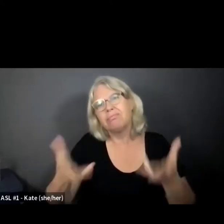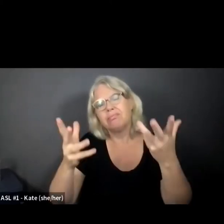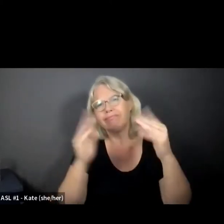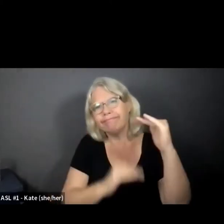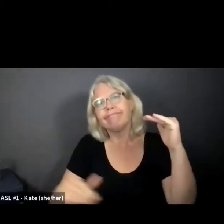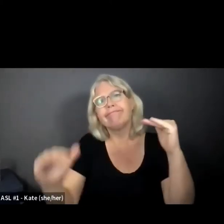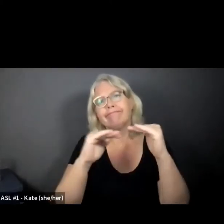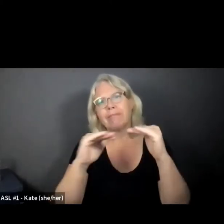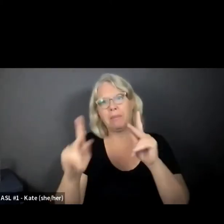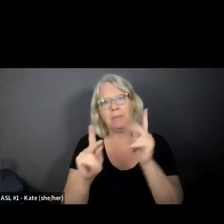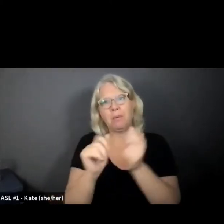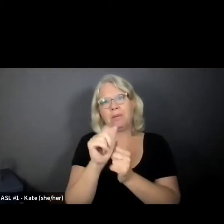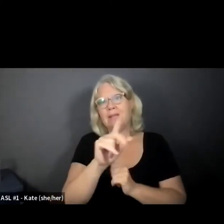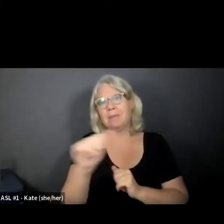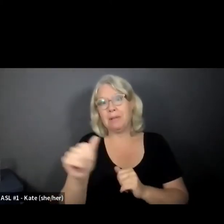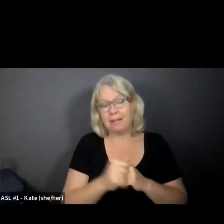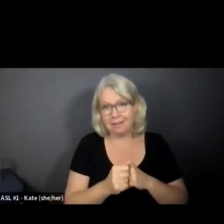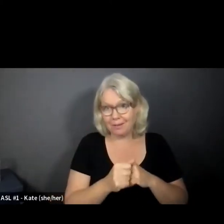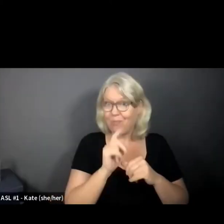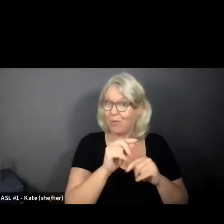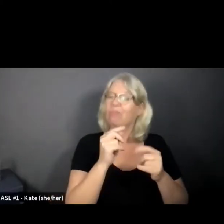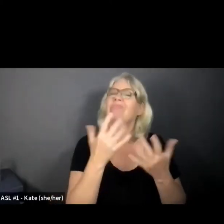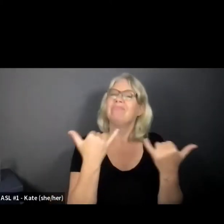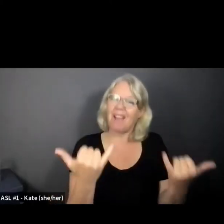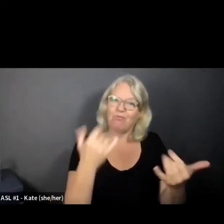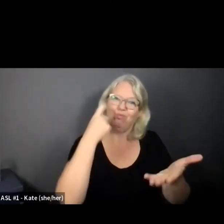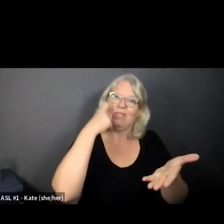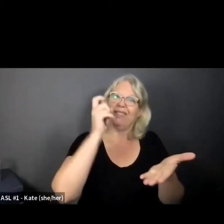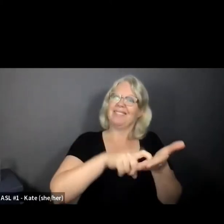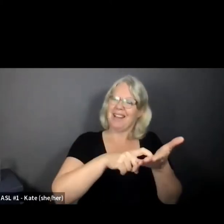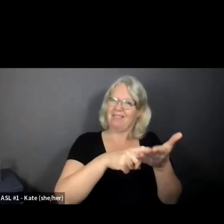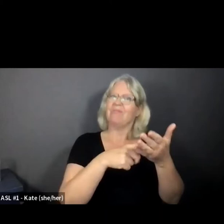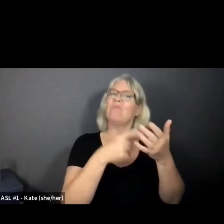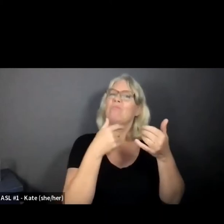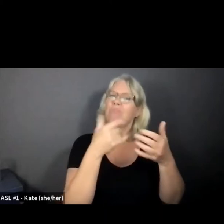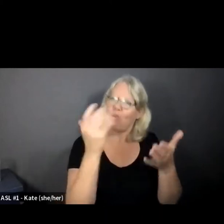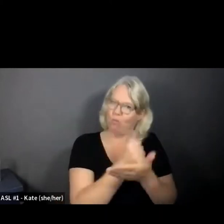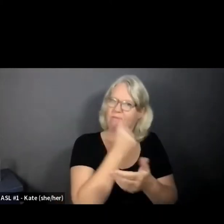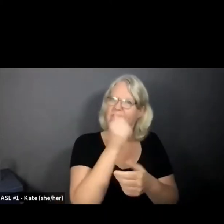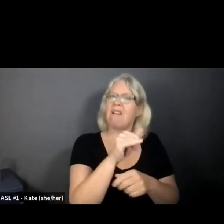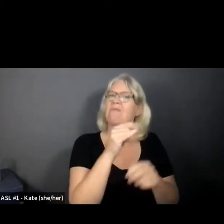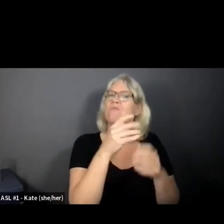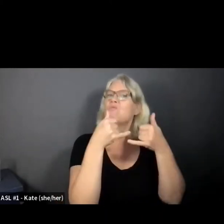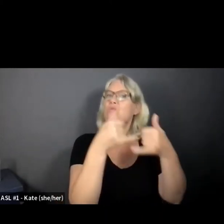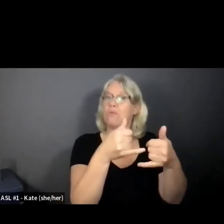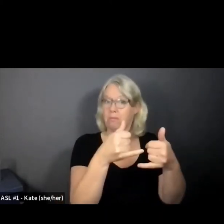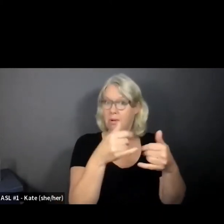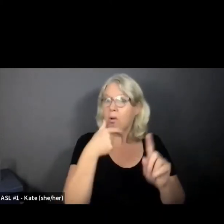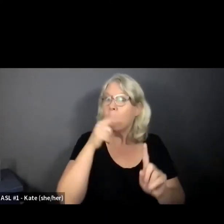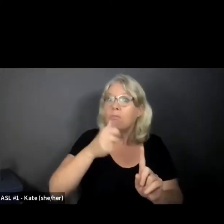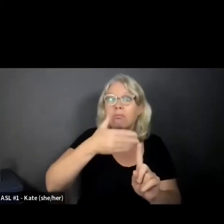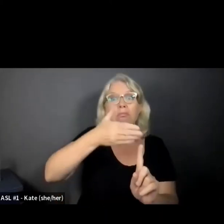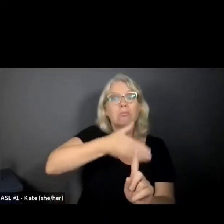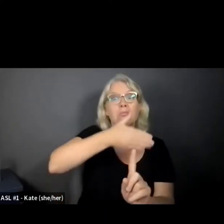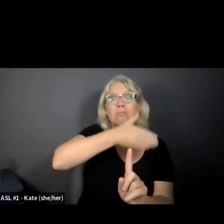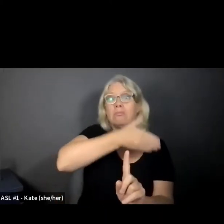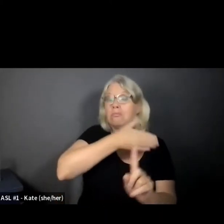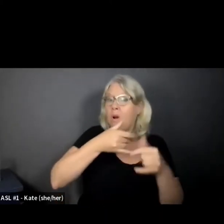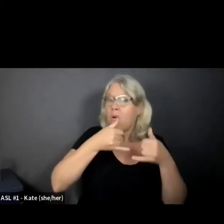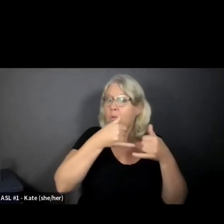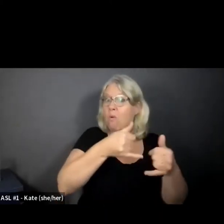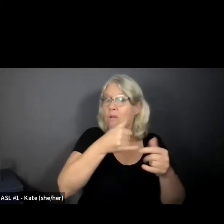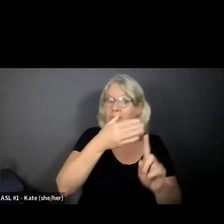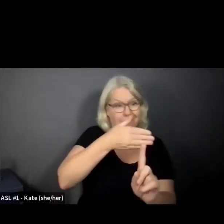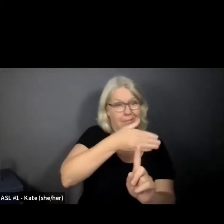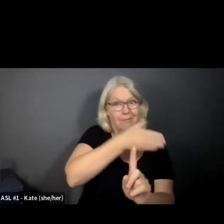AND ROB IS IN THE COMPANY OF PREVIOUS WINNERS SUCH AS FORMER ATTORNEY GENERAL ROY McMURTY